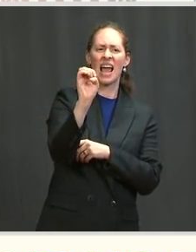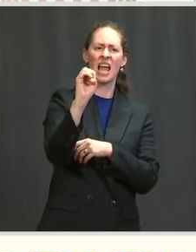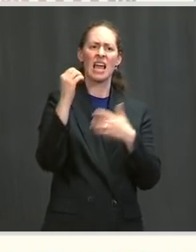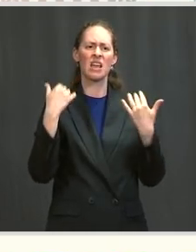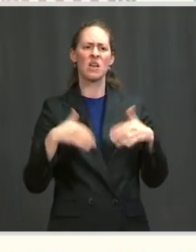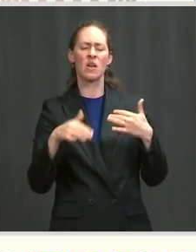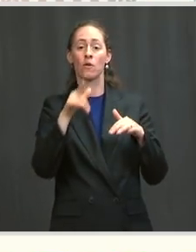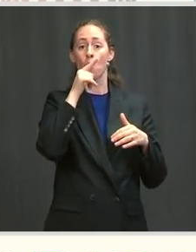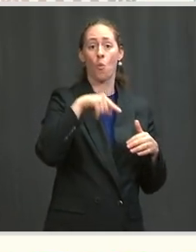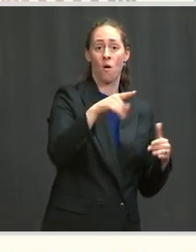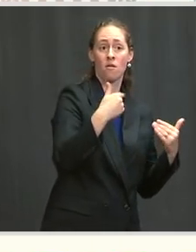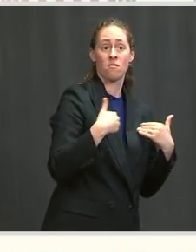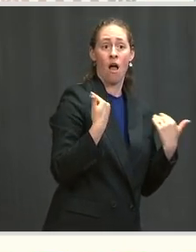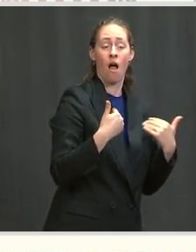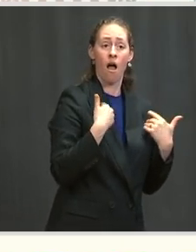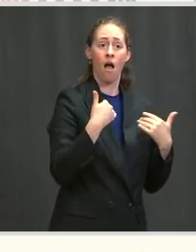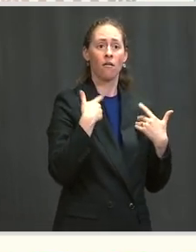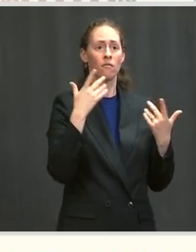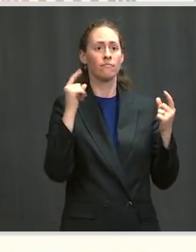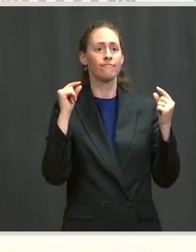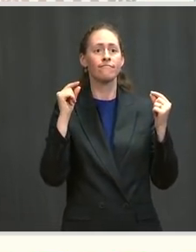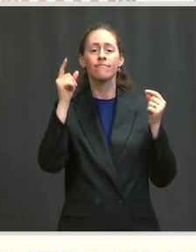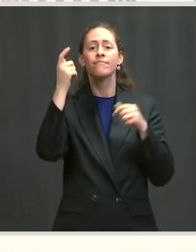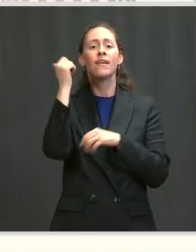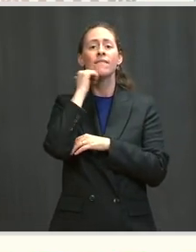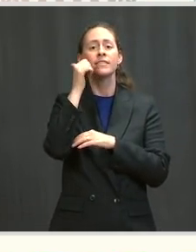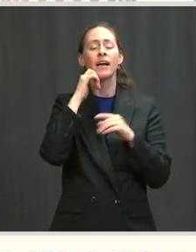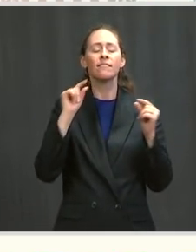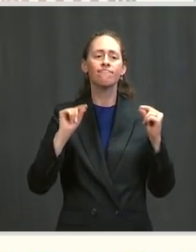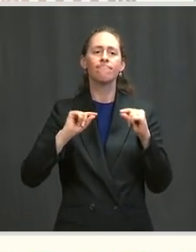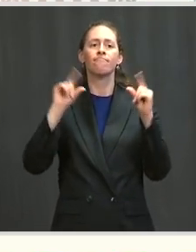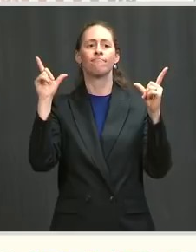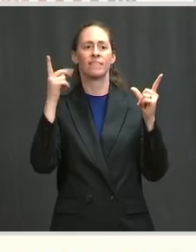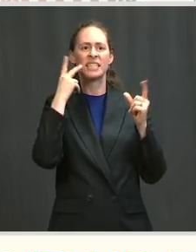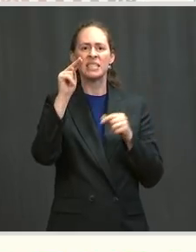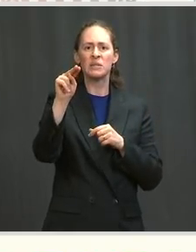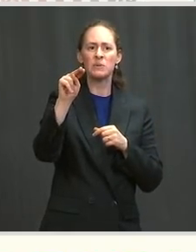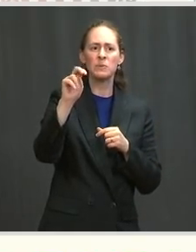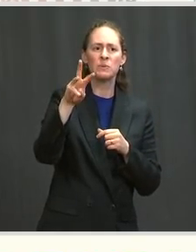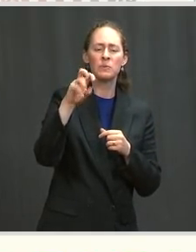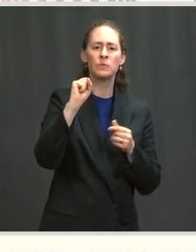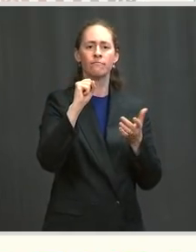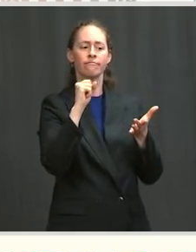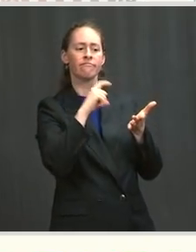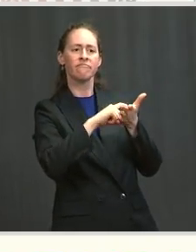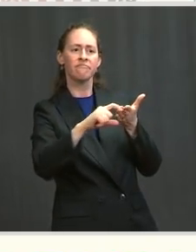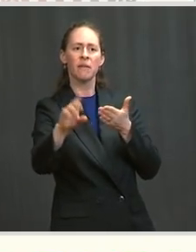wake up to headline after headline about bill after bill that prevent us from joining a sports team